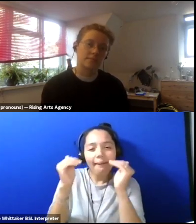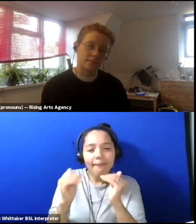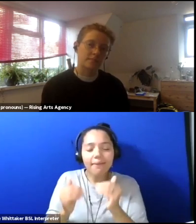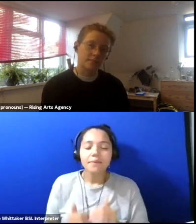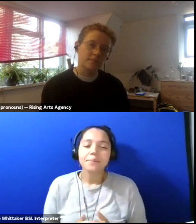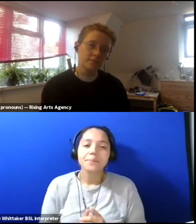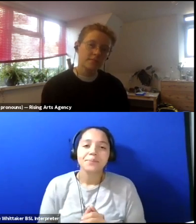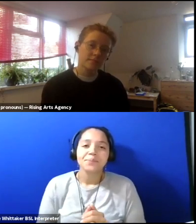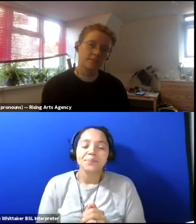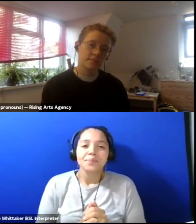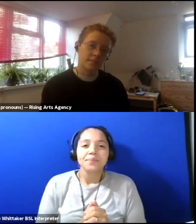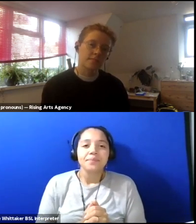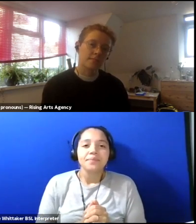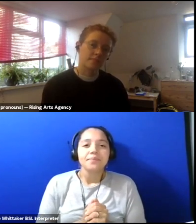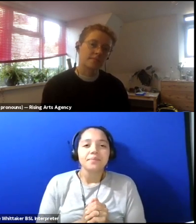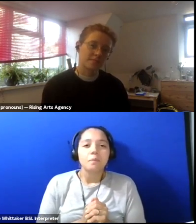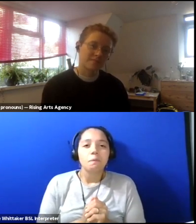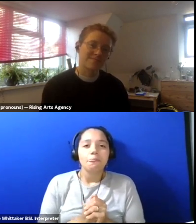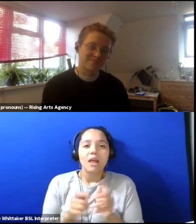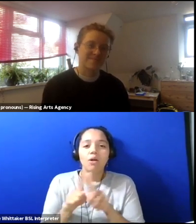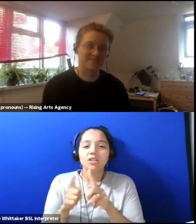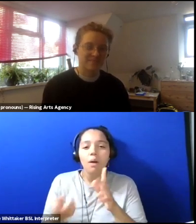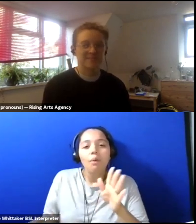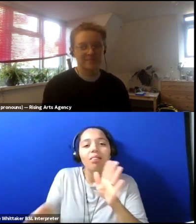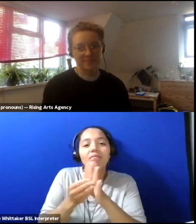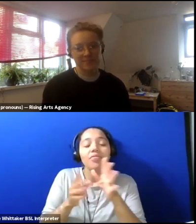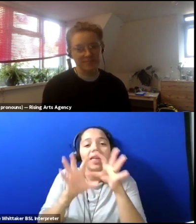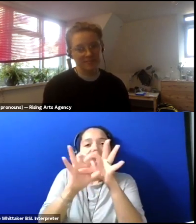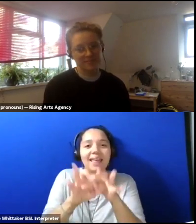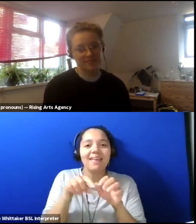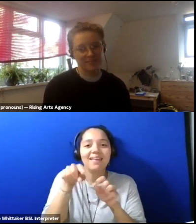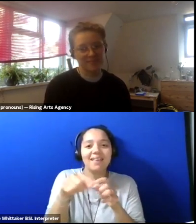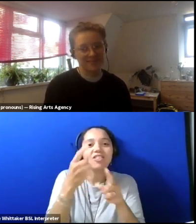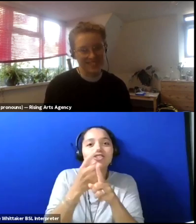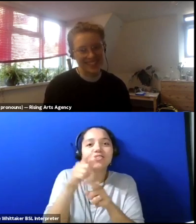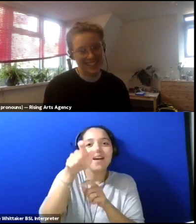I'll put the link also in the chat on joining, but yeah, please join.